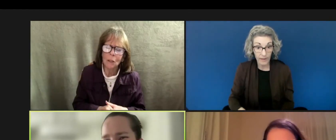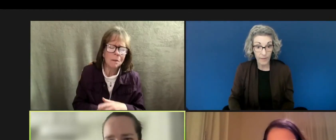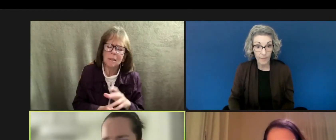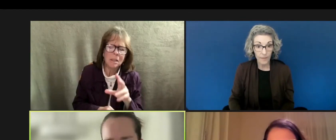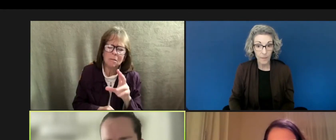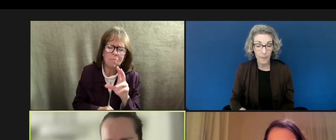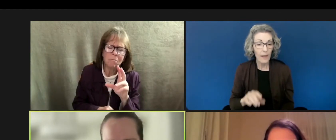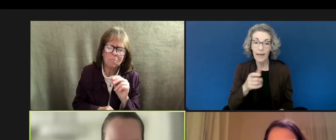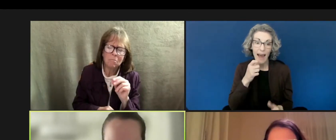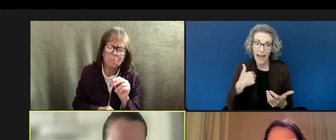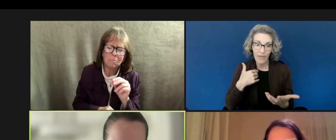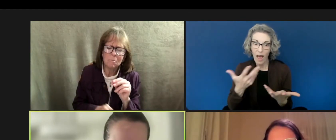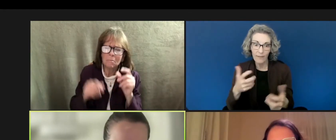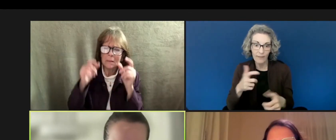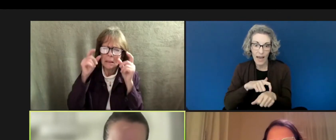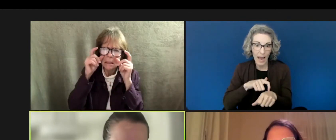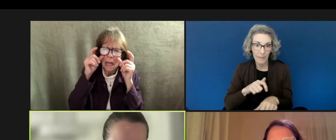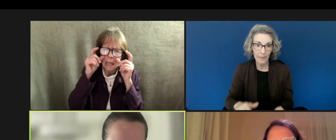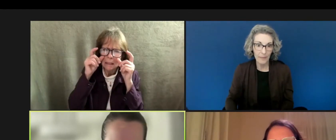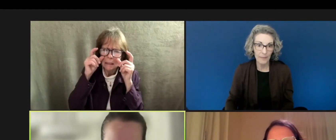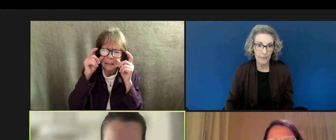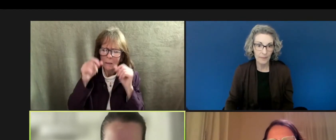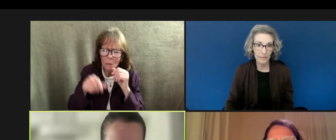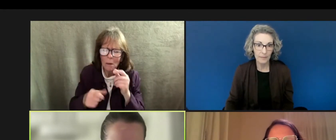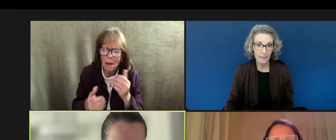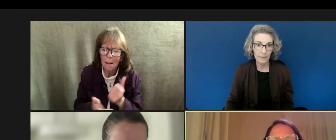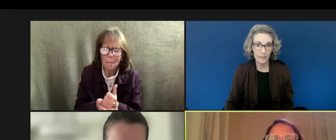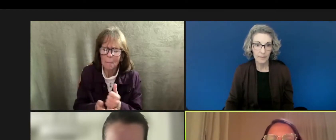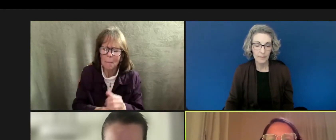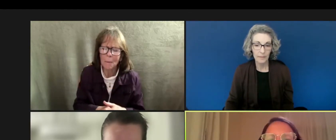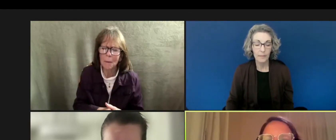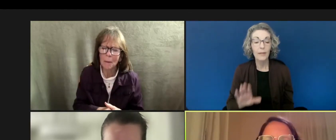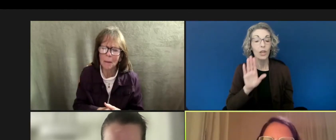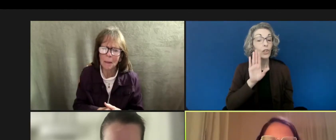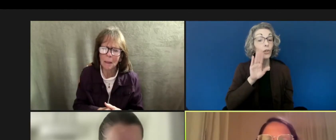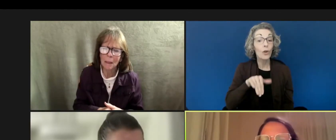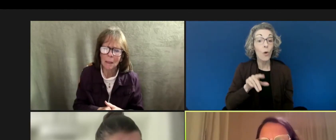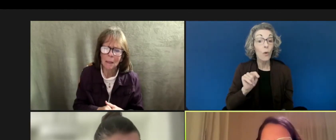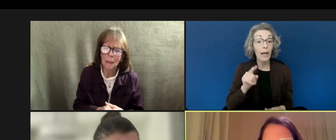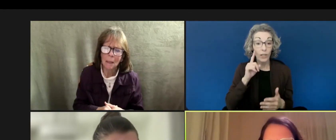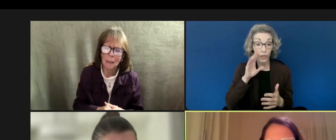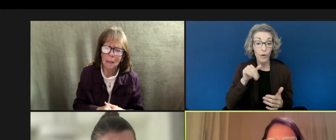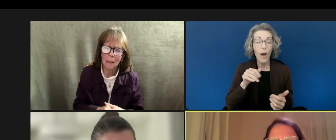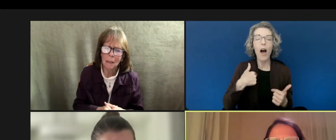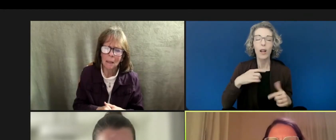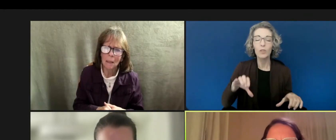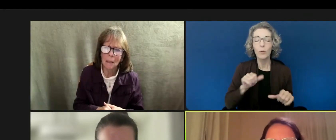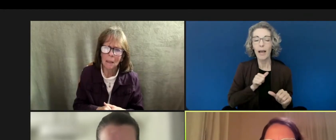No, glasses don't help. Okay, you know what? I'll just do it myself, okay?